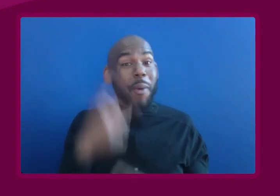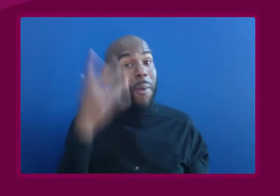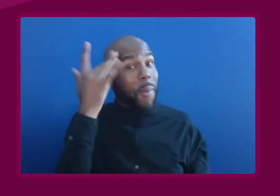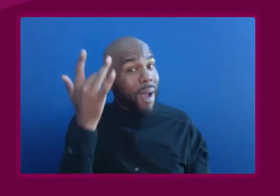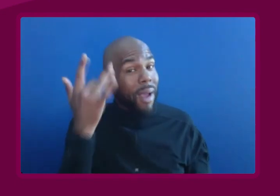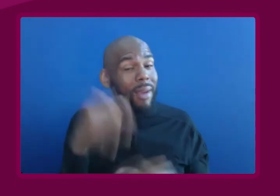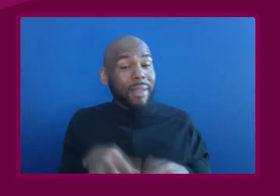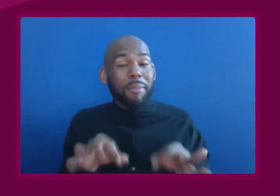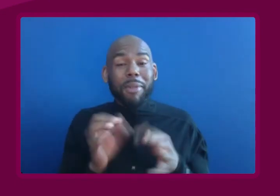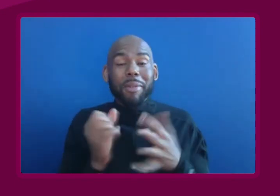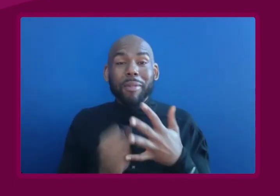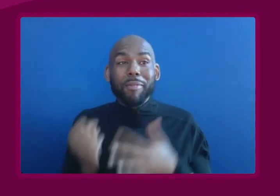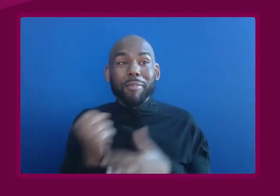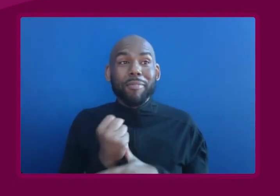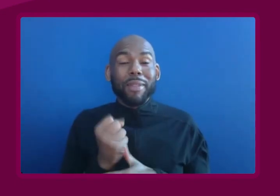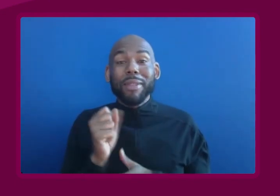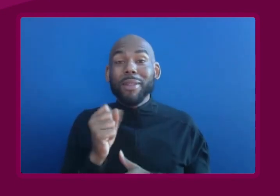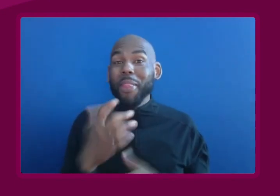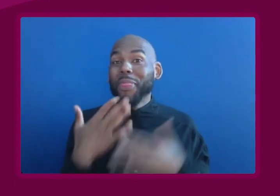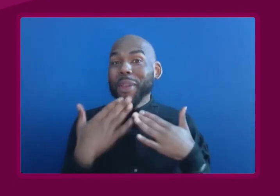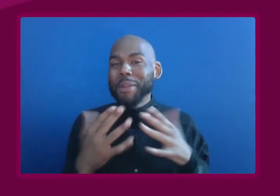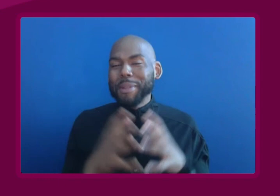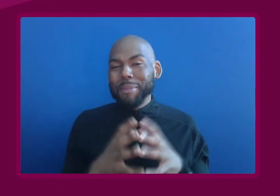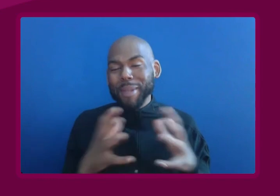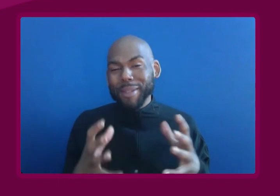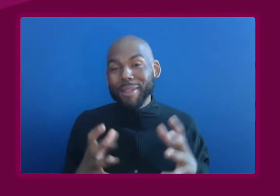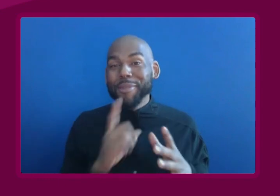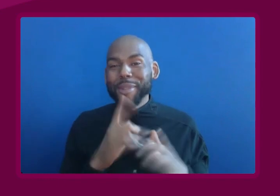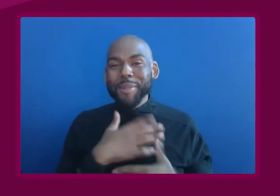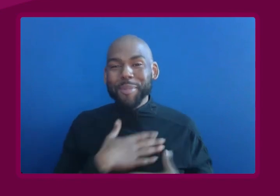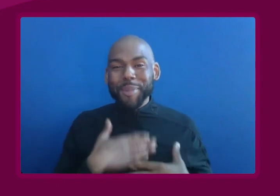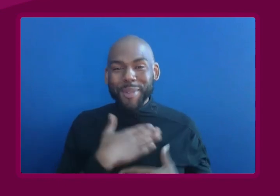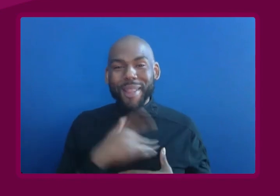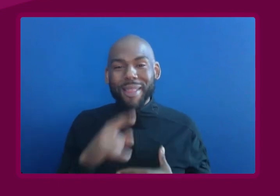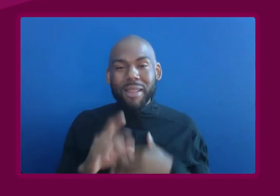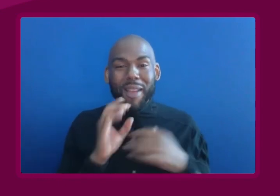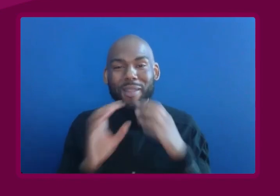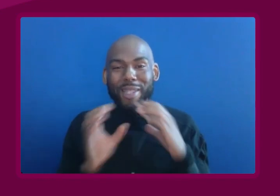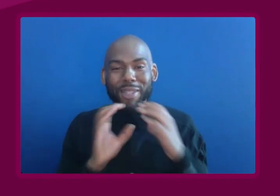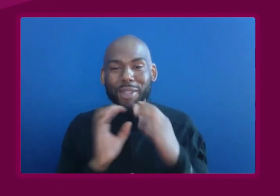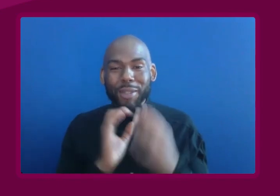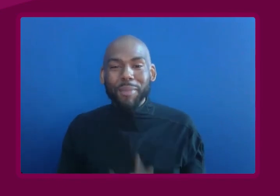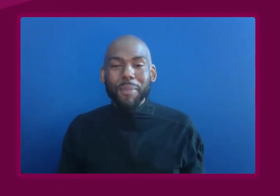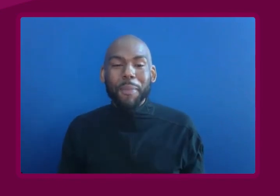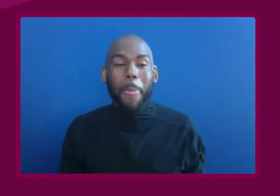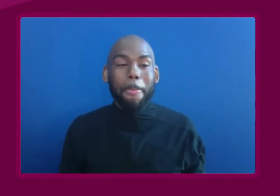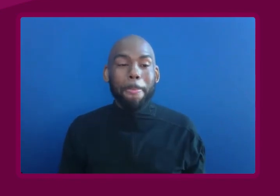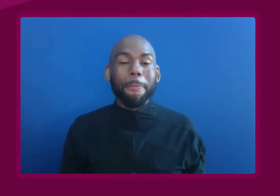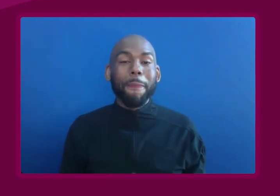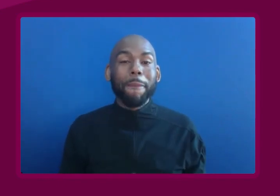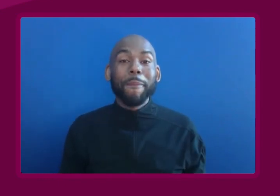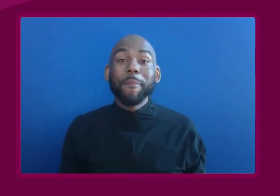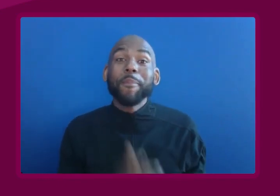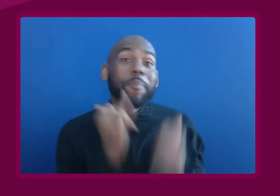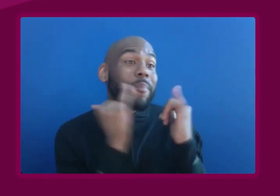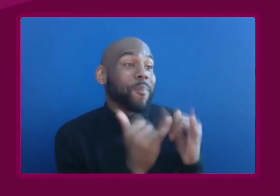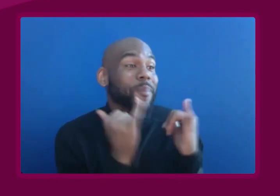it's important that we prioritize it. So thank you so much. I really appreciated this conversation. Miguel Quiñones: No, I did too.